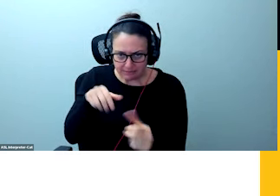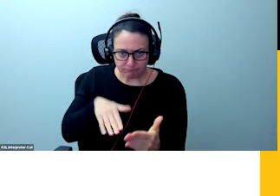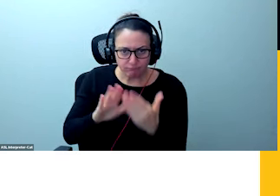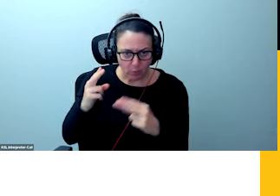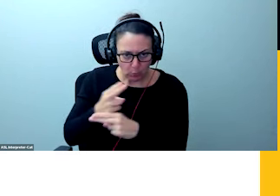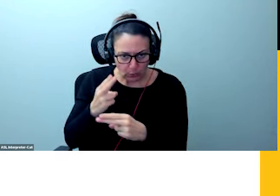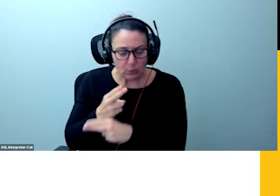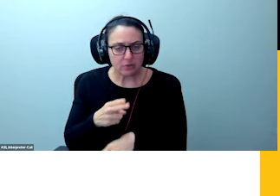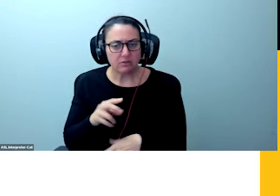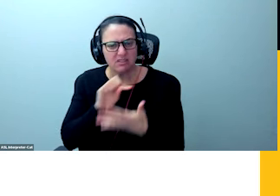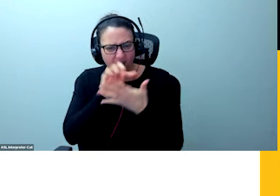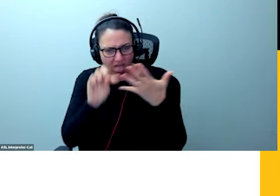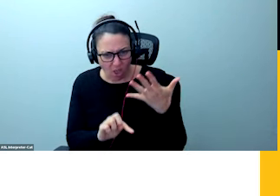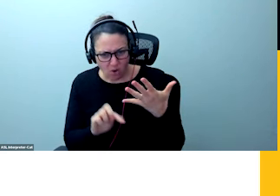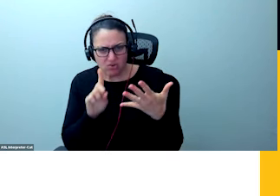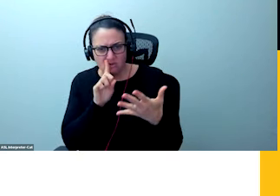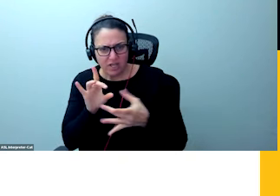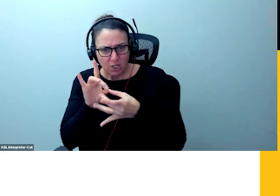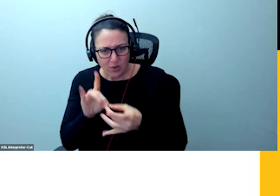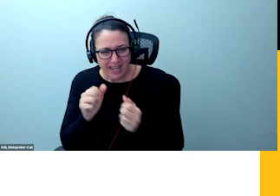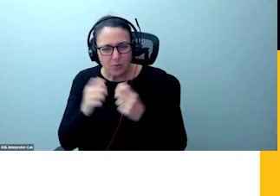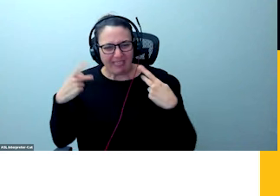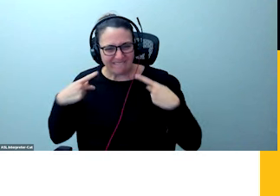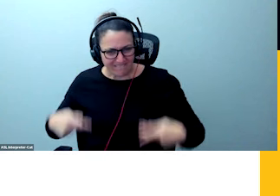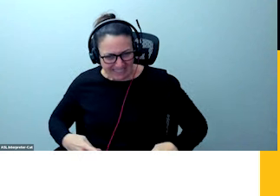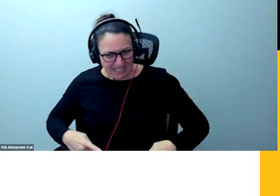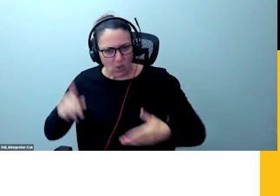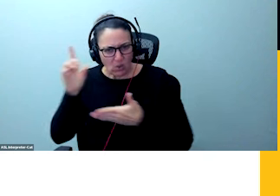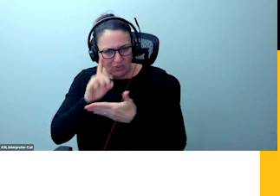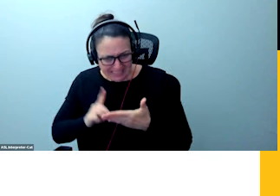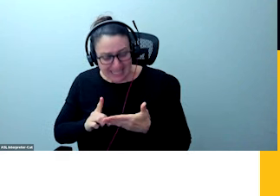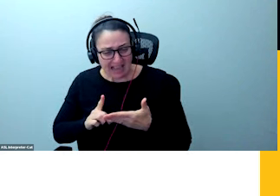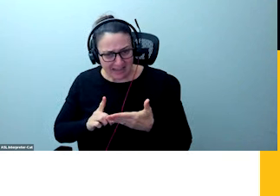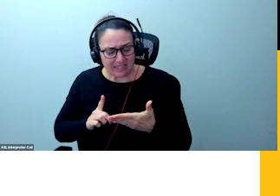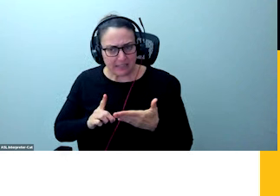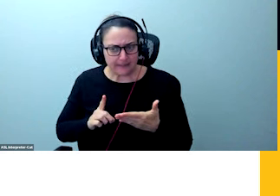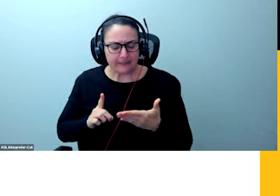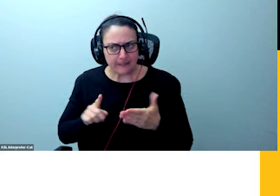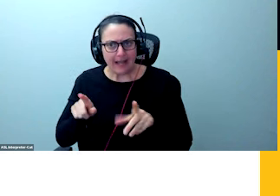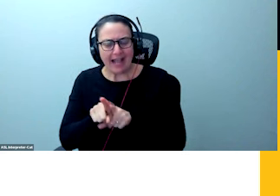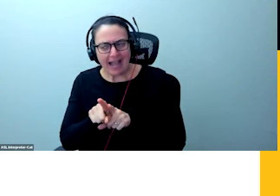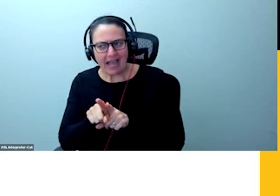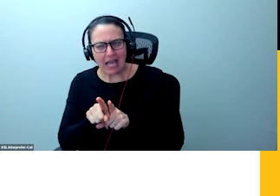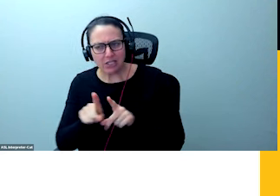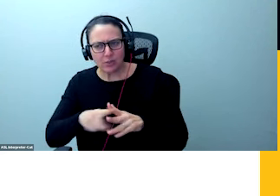And a lot of these are rooted in physical design and have started to really, as we've gotten to understand digital design